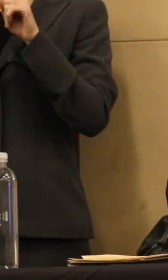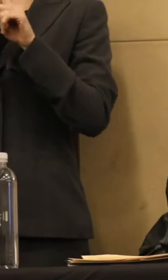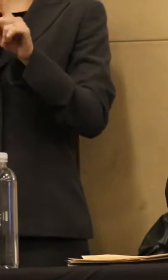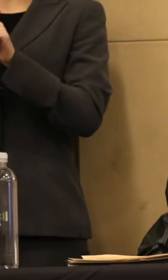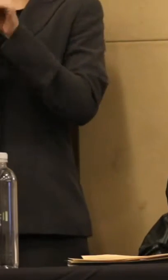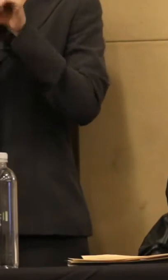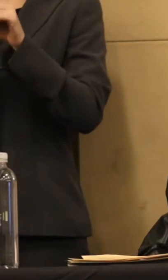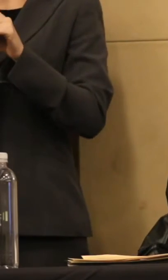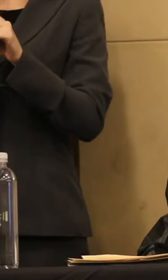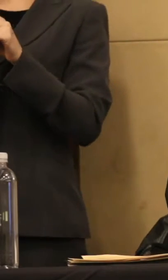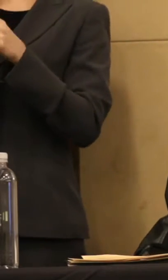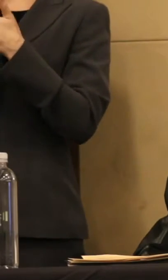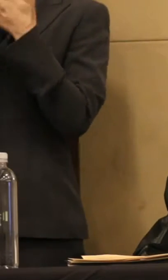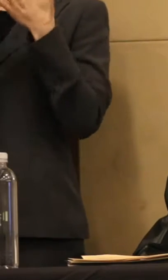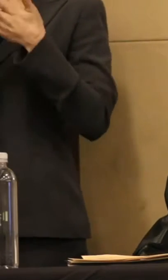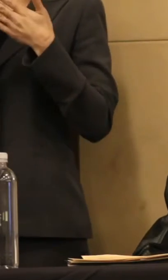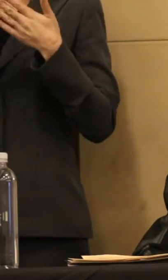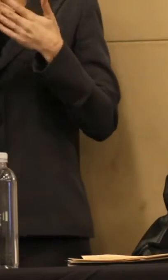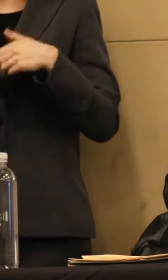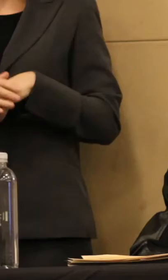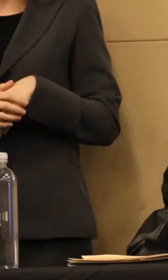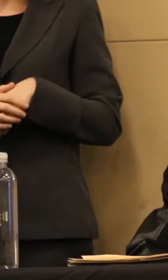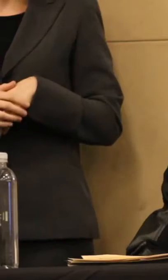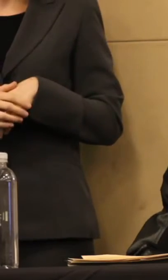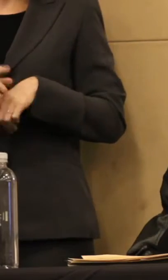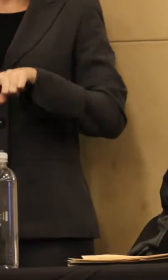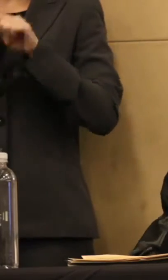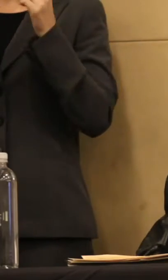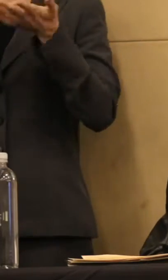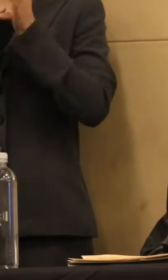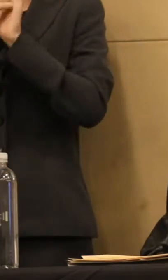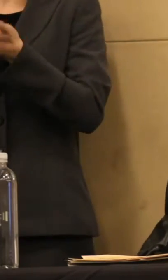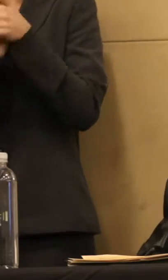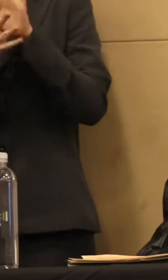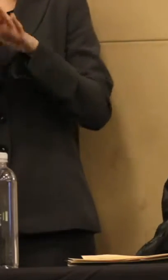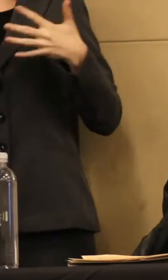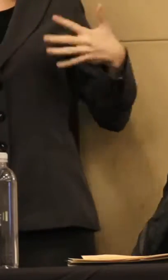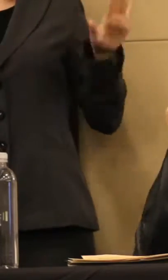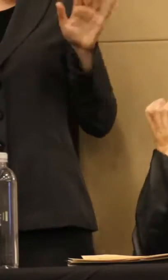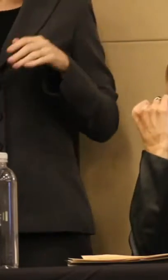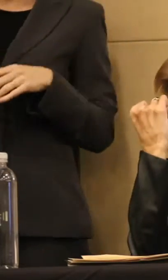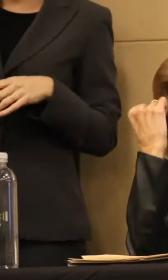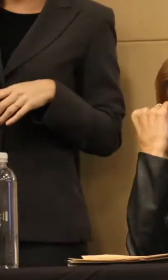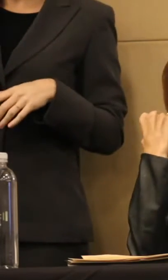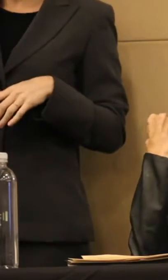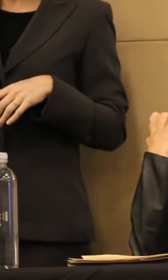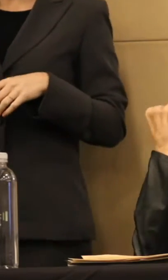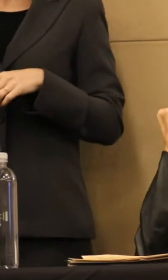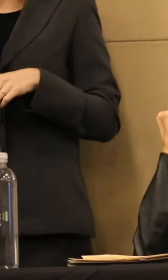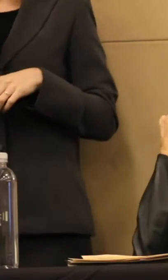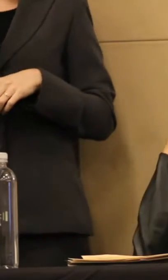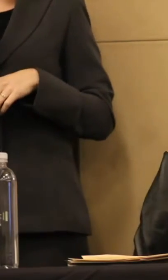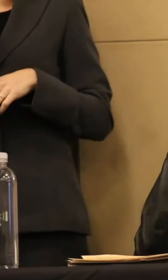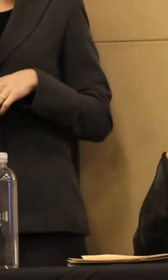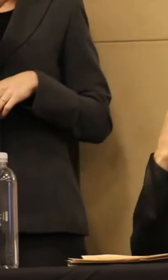But we can't stop here, because as Jennifer said, we still have very low labor force participation